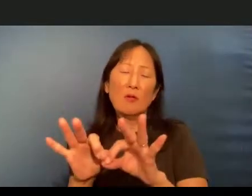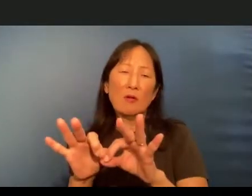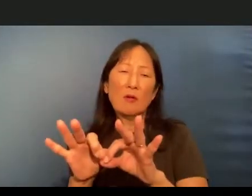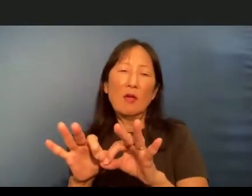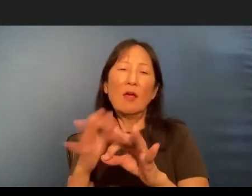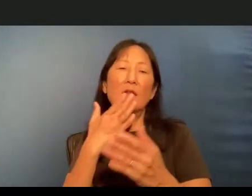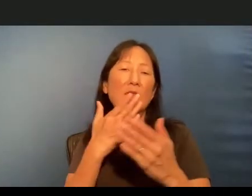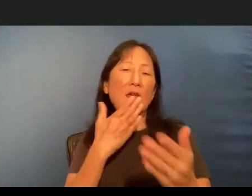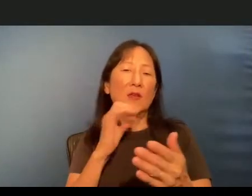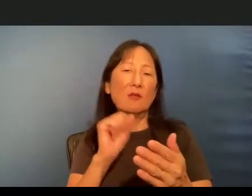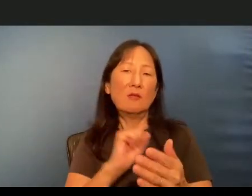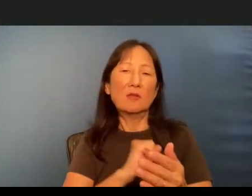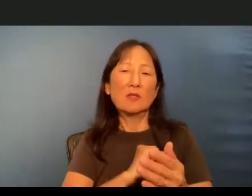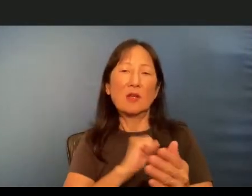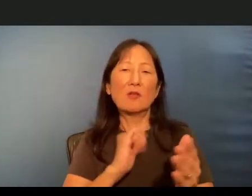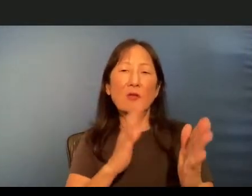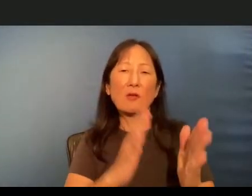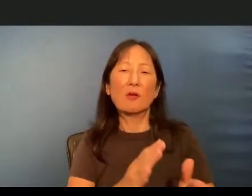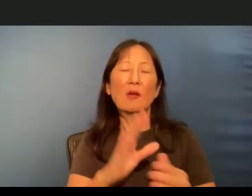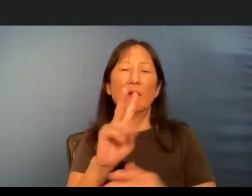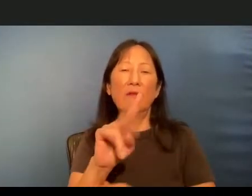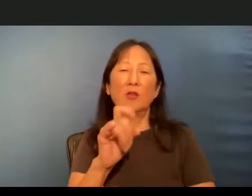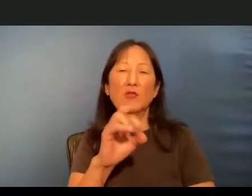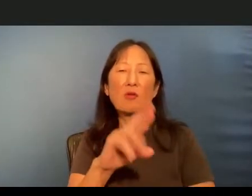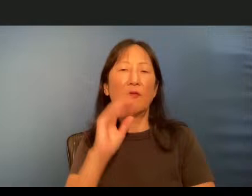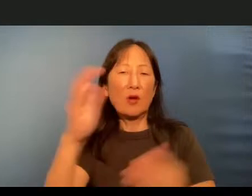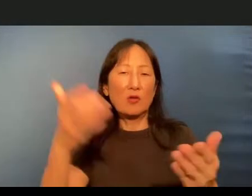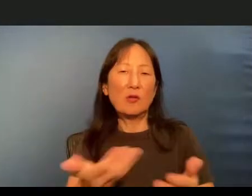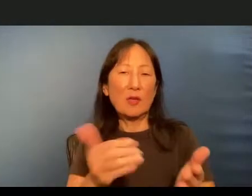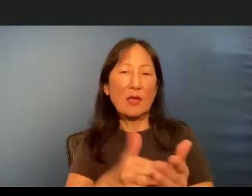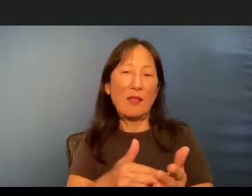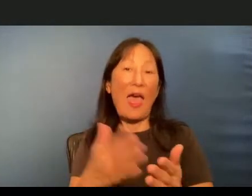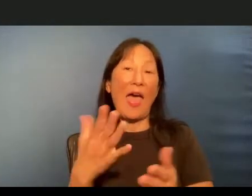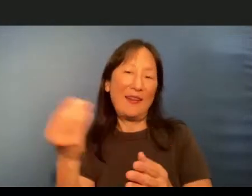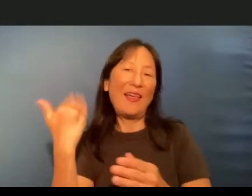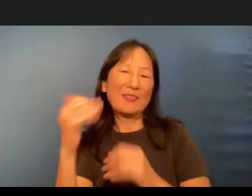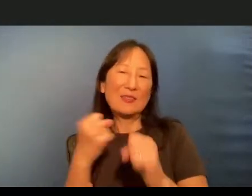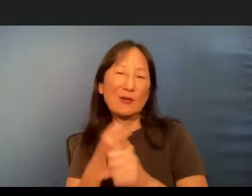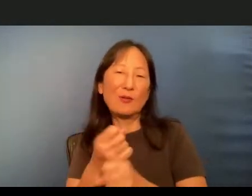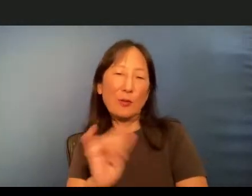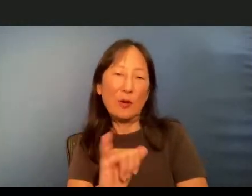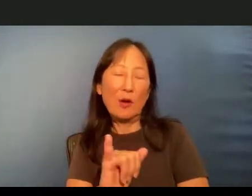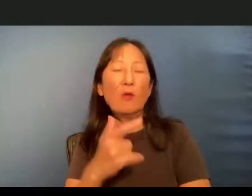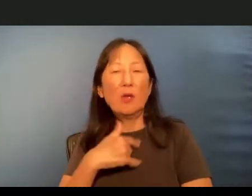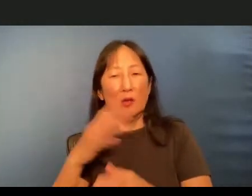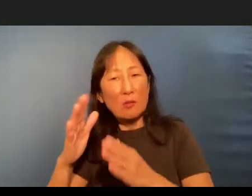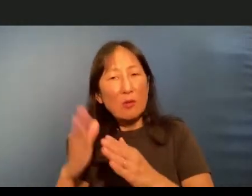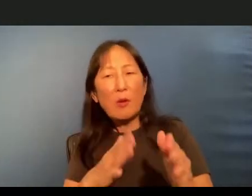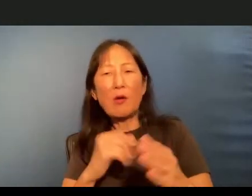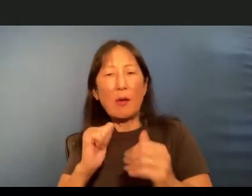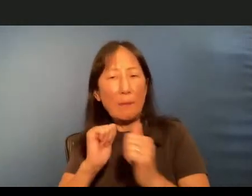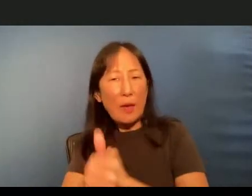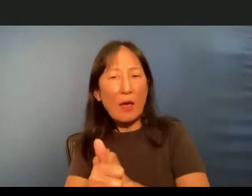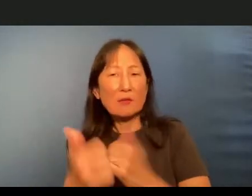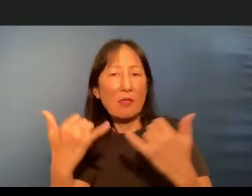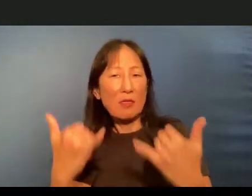for introducing this spiel again as well as well as last year. We need to prepare and pass this bill, this session on later.